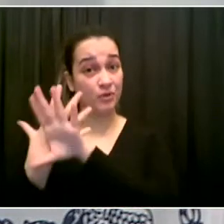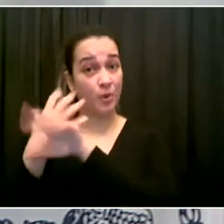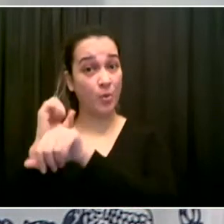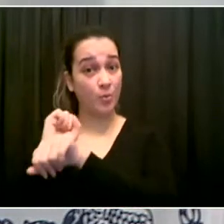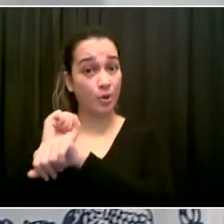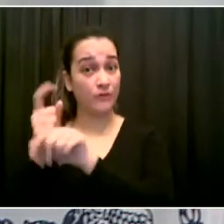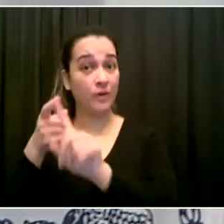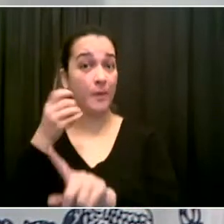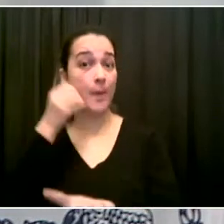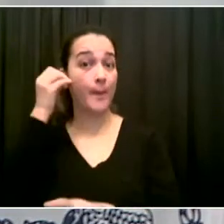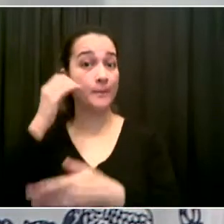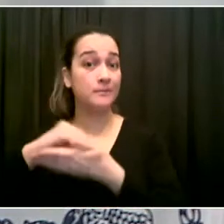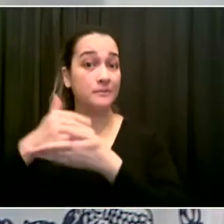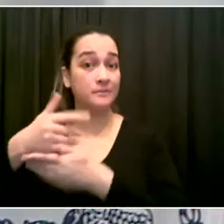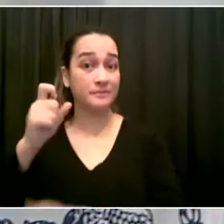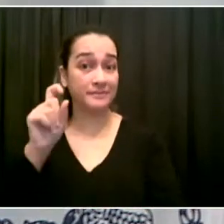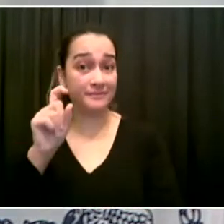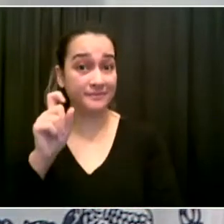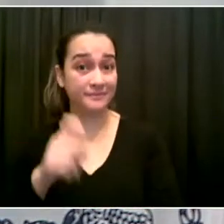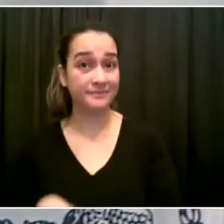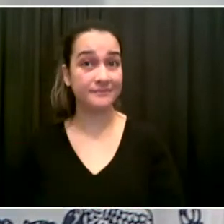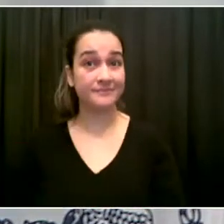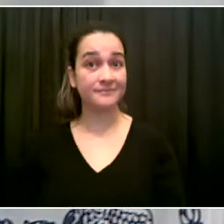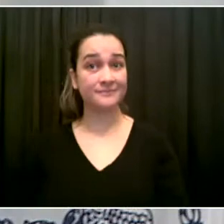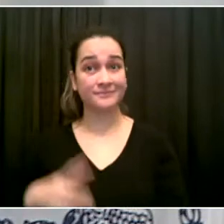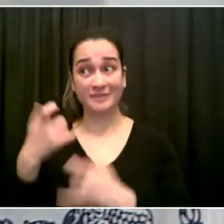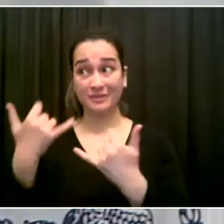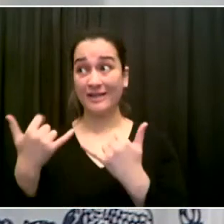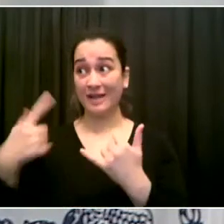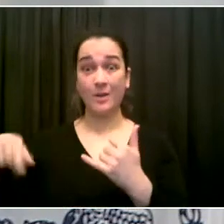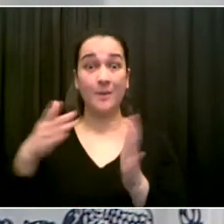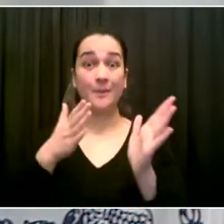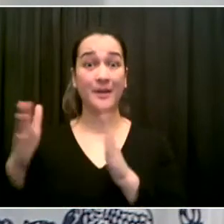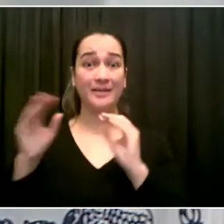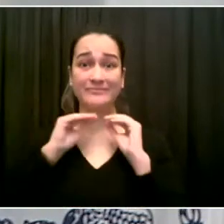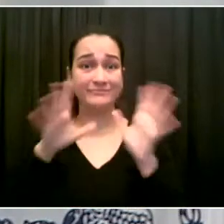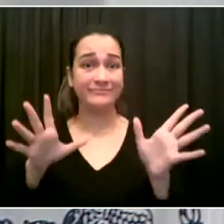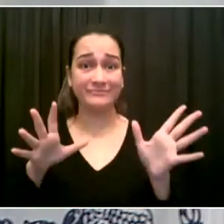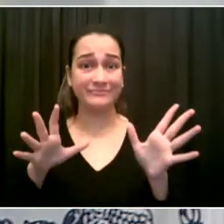OOF FLLIEXBB LE SCSCHEDUDUE LFOR EMPLOYEES? I KNOW THERE IS NOT CURRENTLY A TELEWORKING